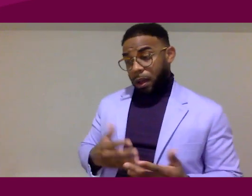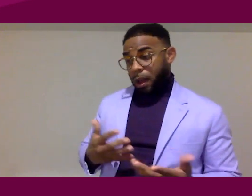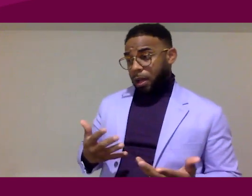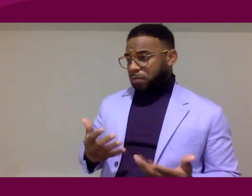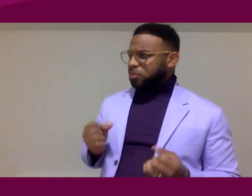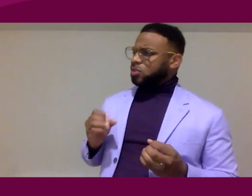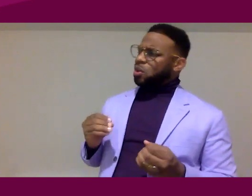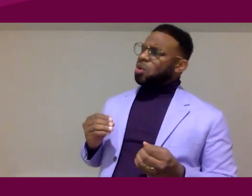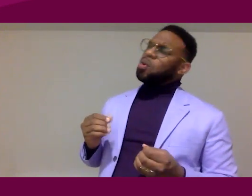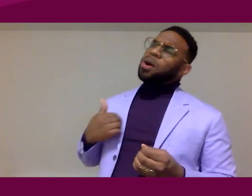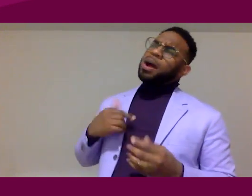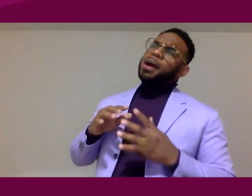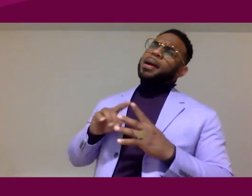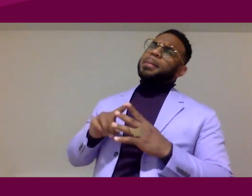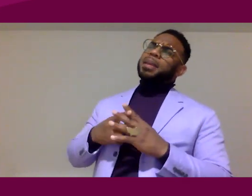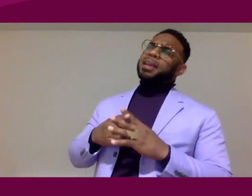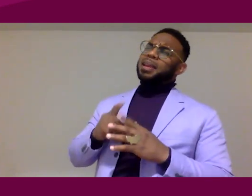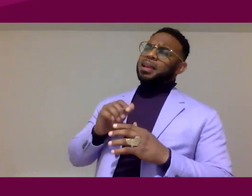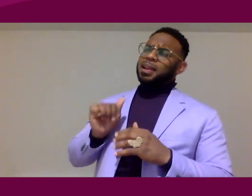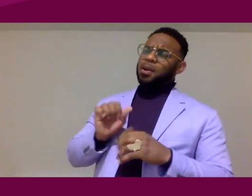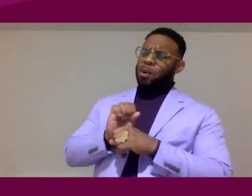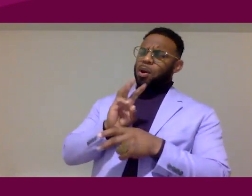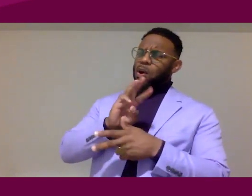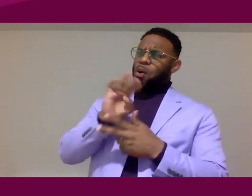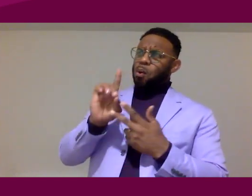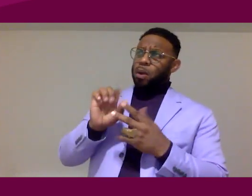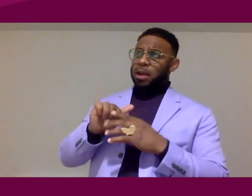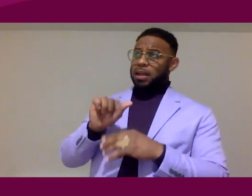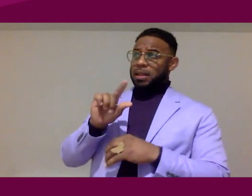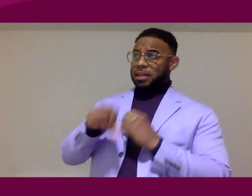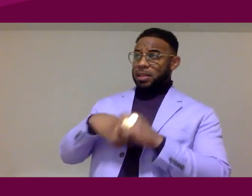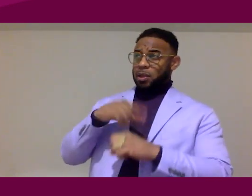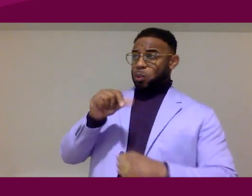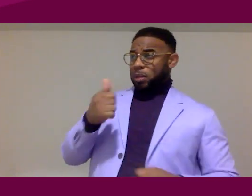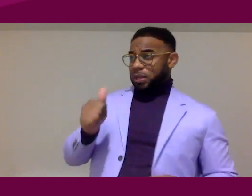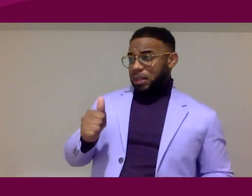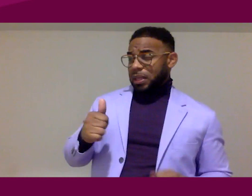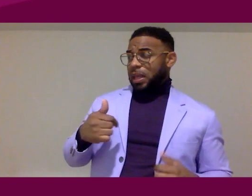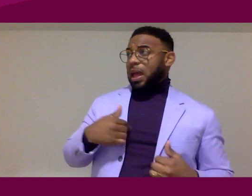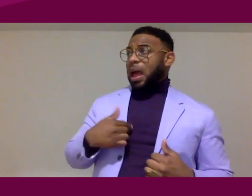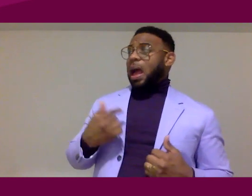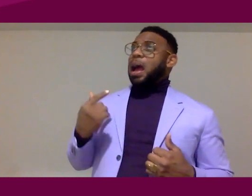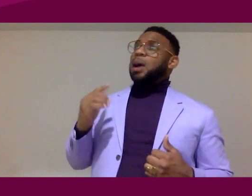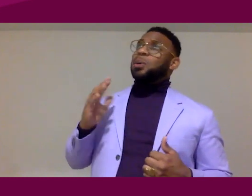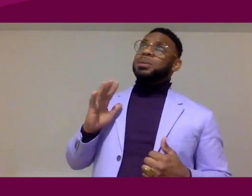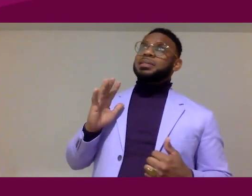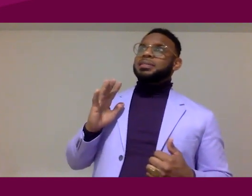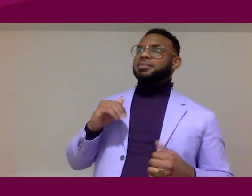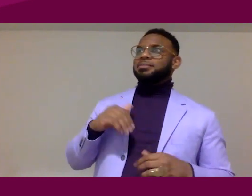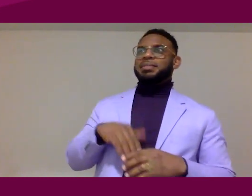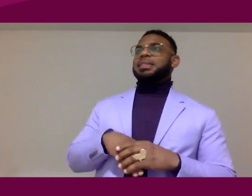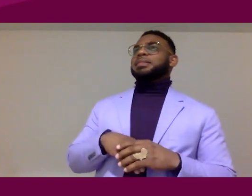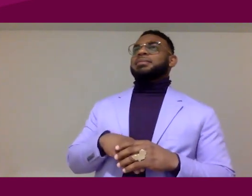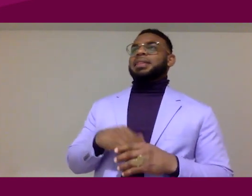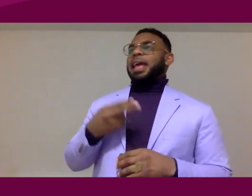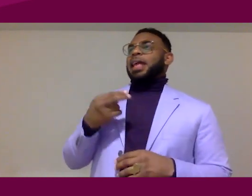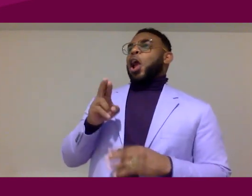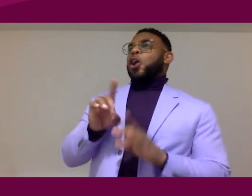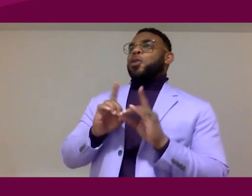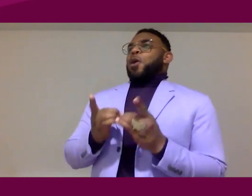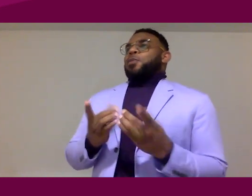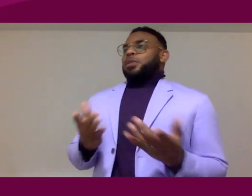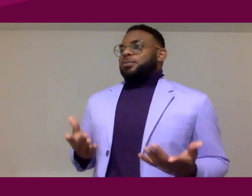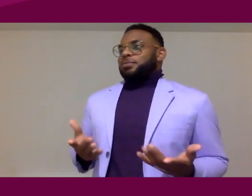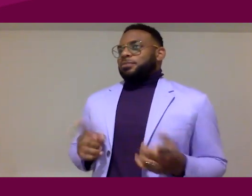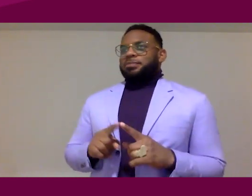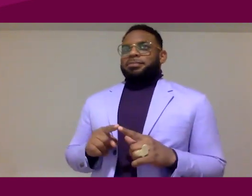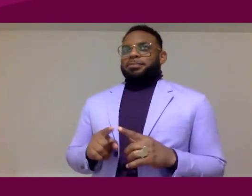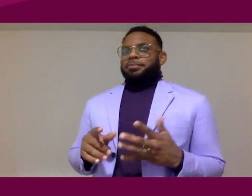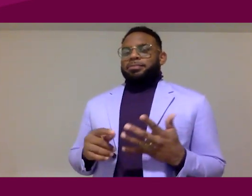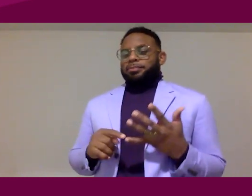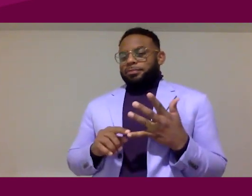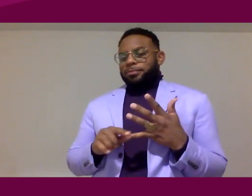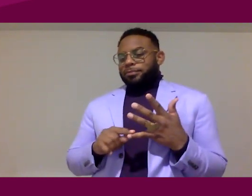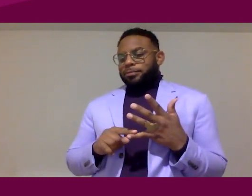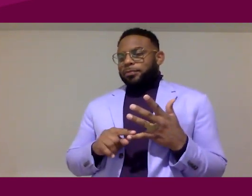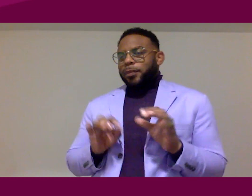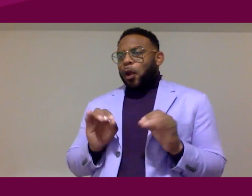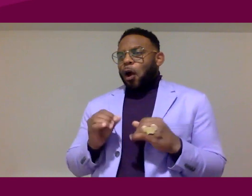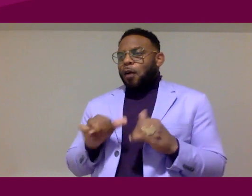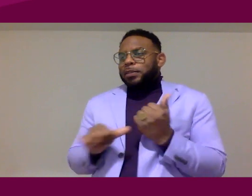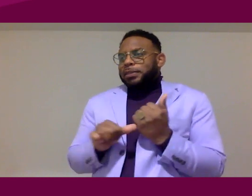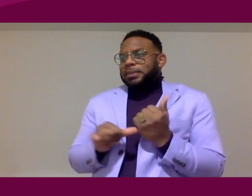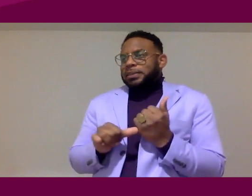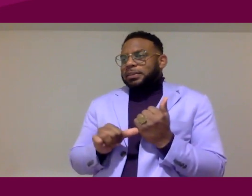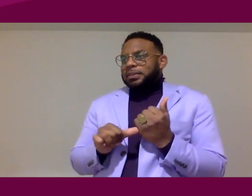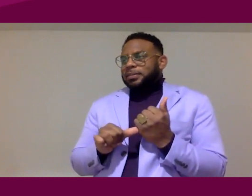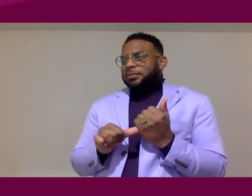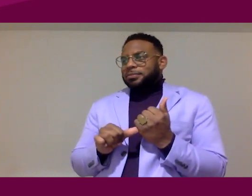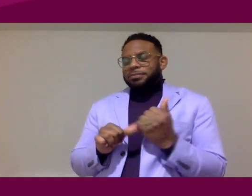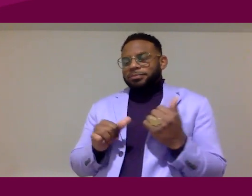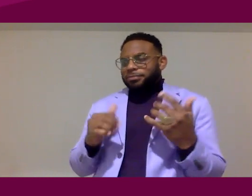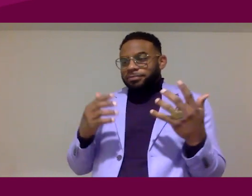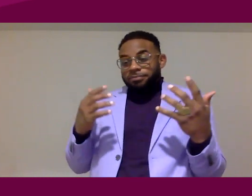So when I began at WID in 2010, I was in the HR department as the office assistant, quite